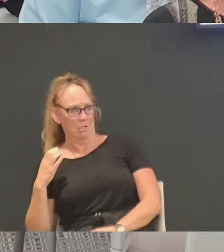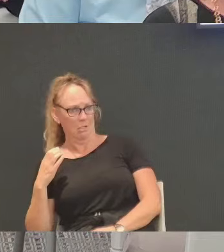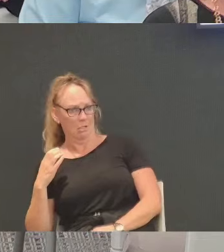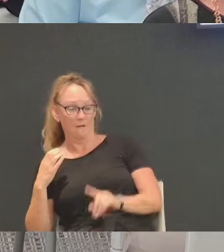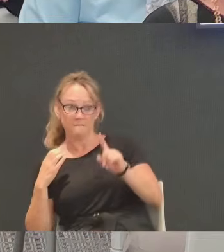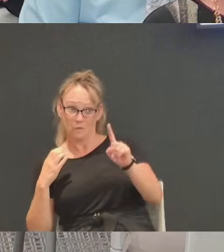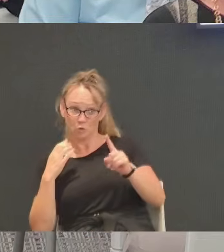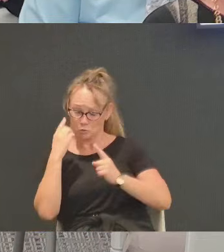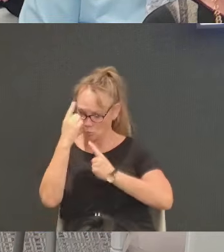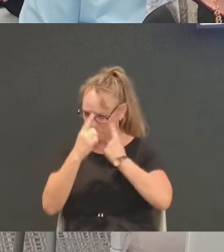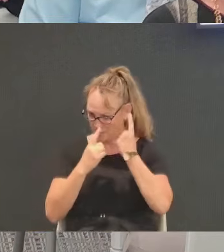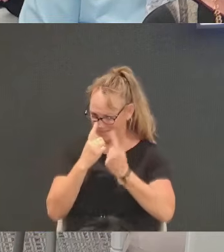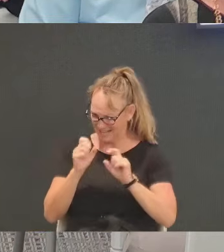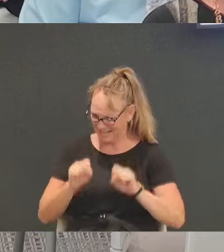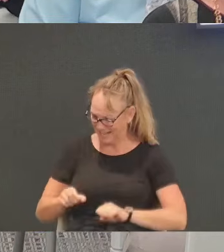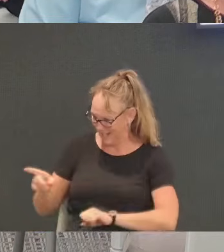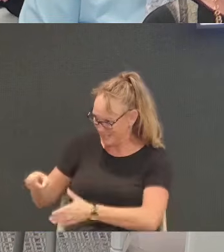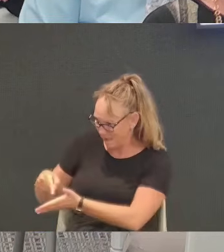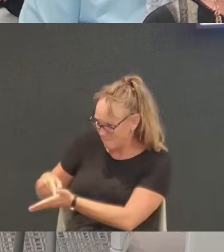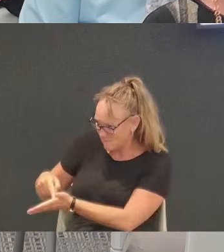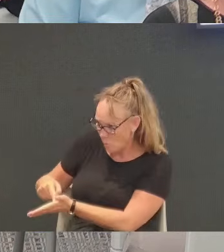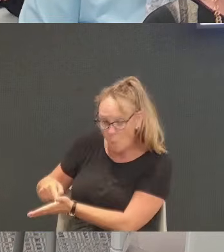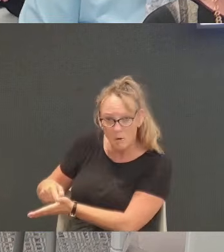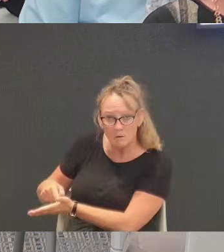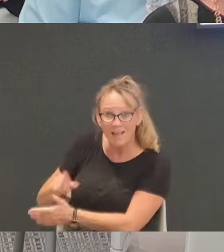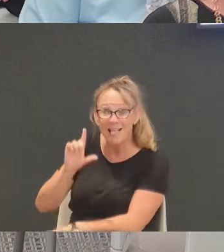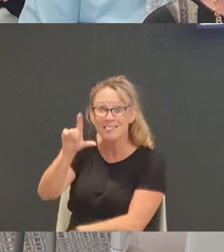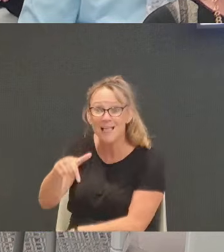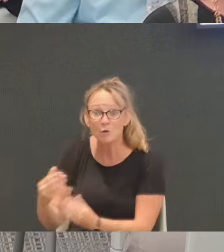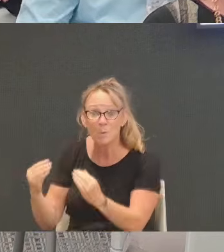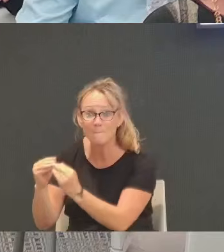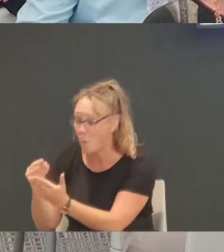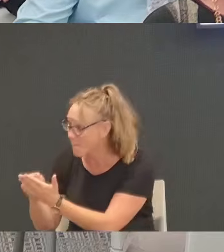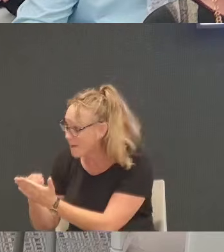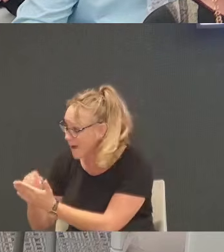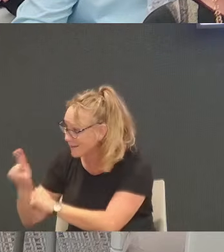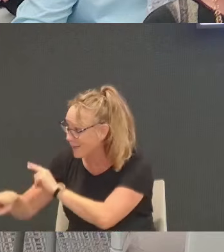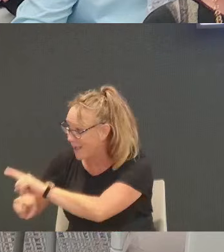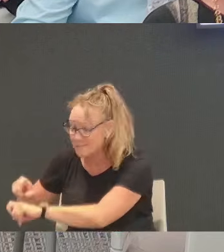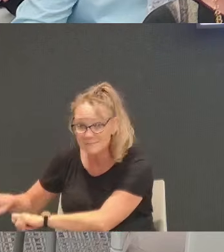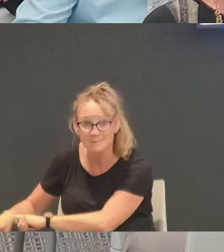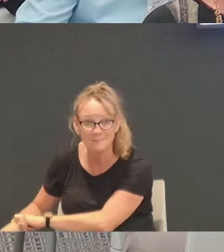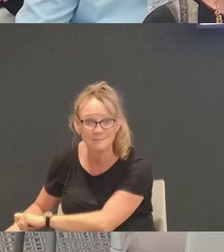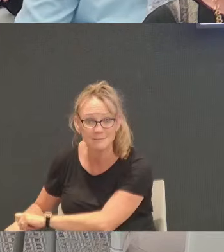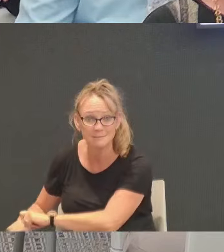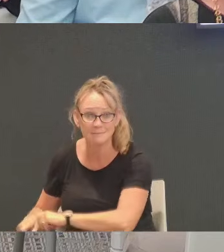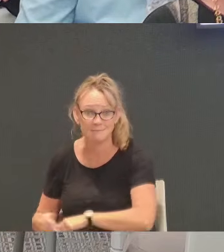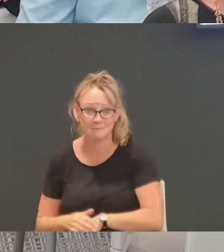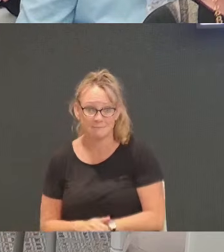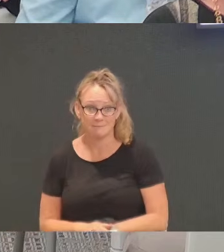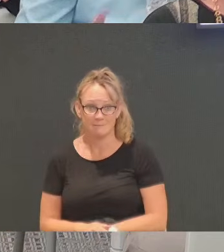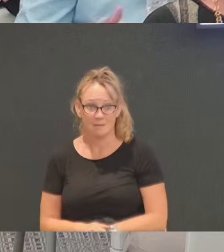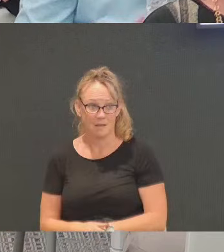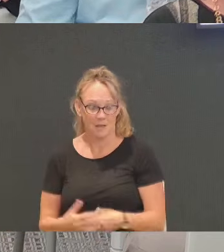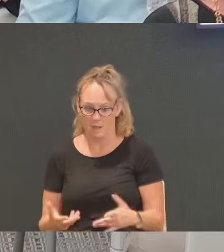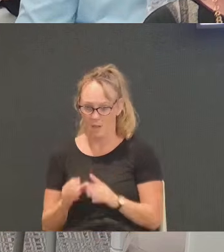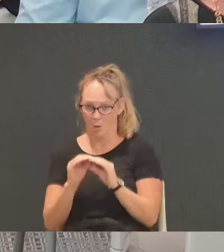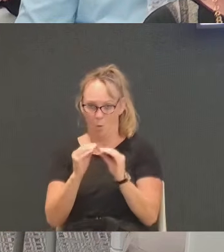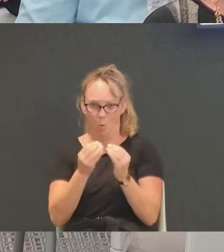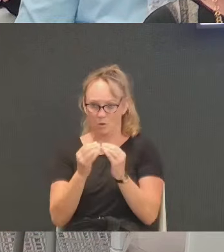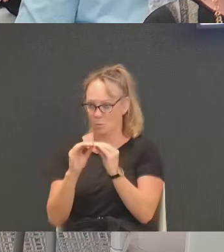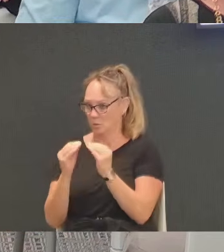and then are you going to ask for more money after that? right now organizations I apologize how